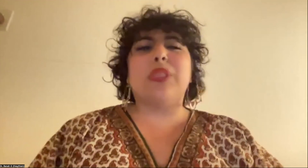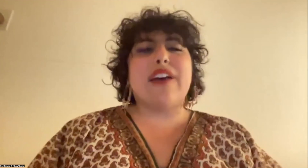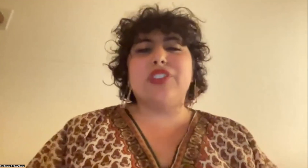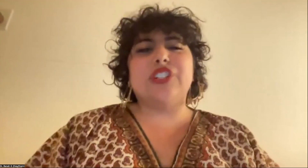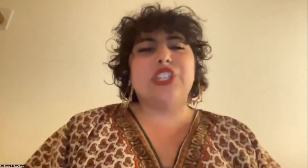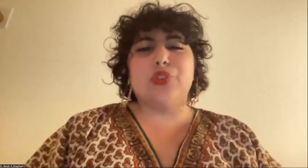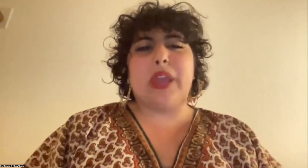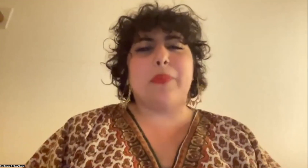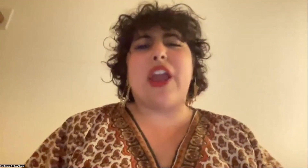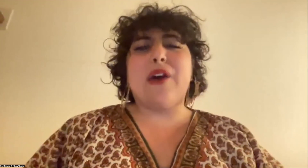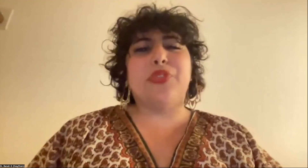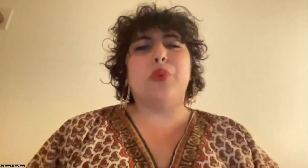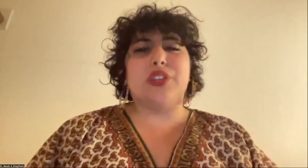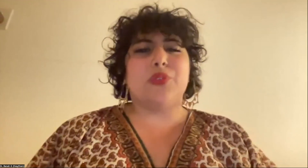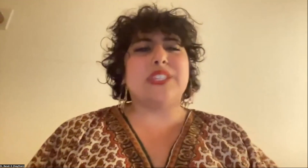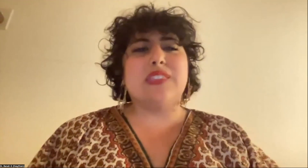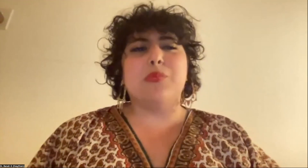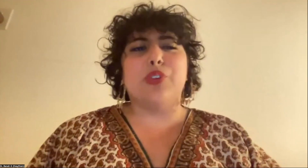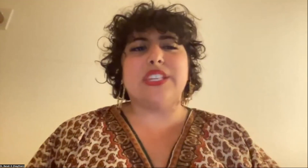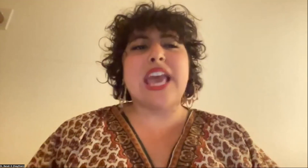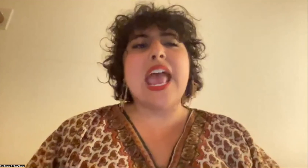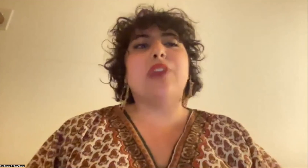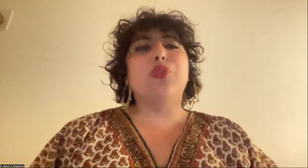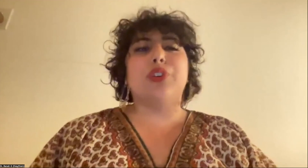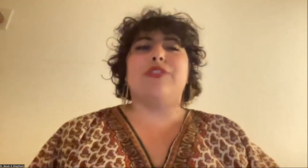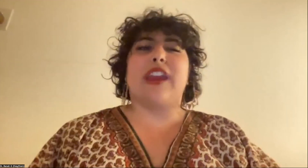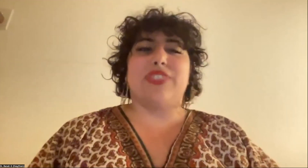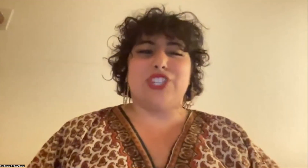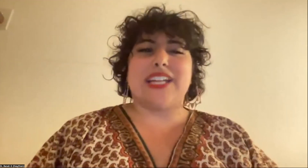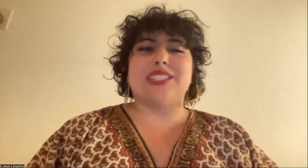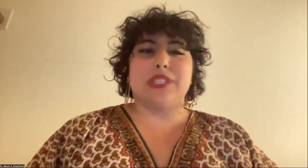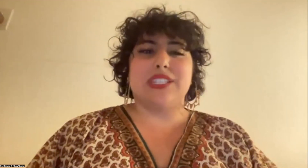throw lavender tissue paper out the windows in the breeze, and who could forget the jasmines?